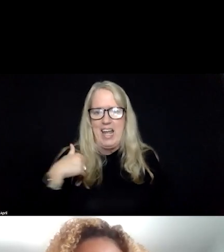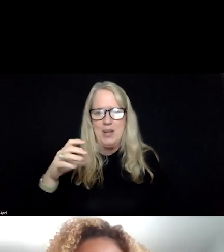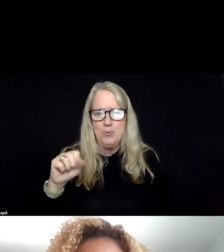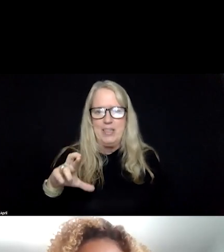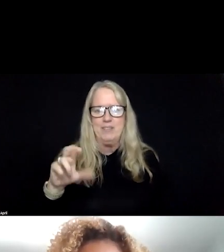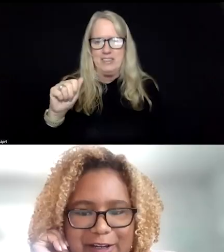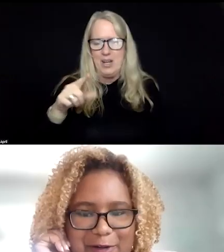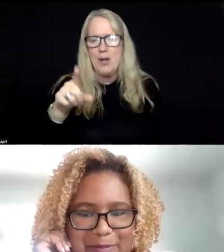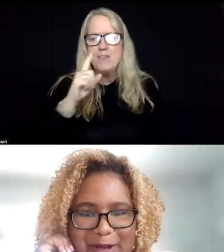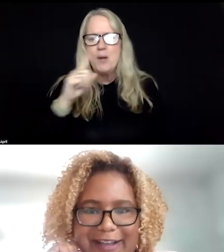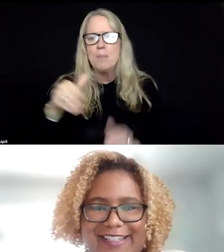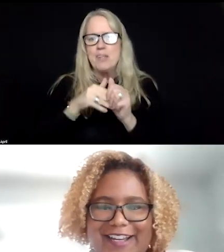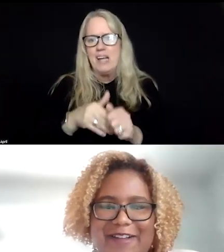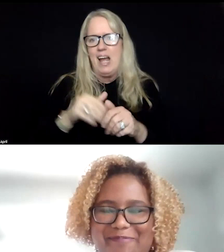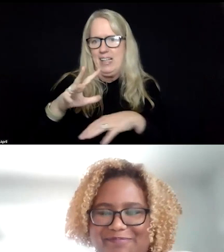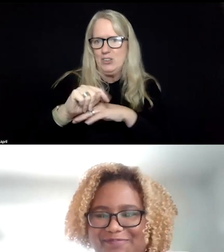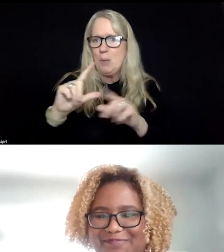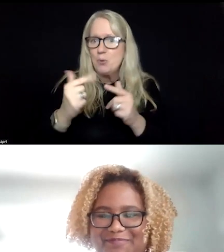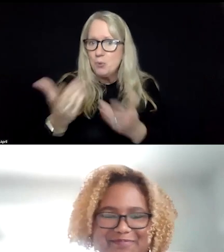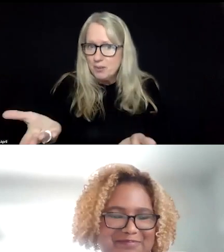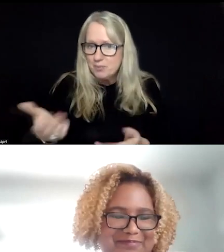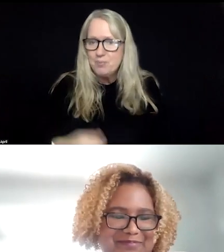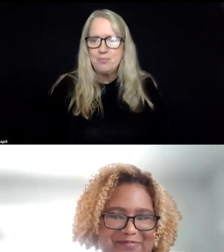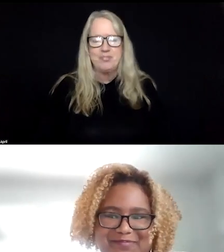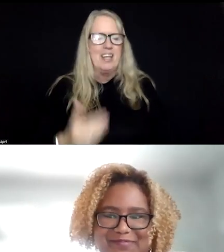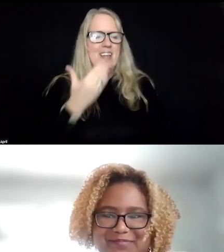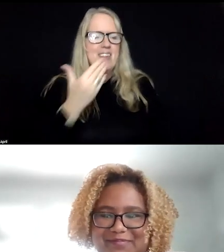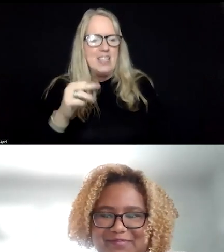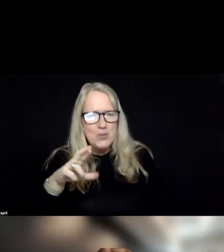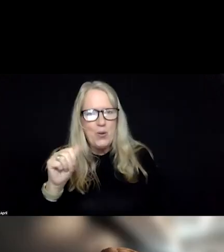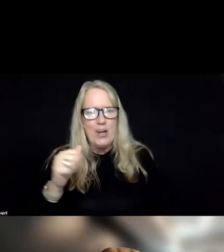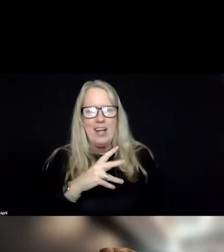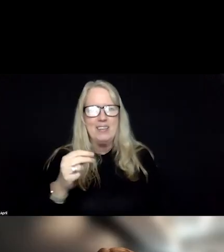GUIDE CONSULTING GROUP. >> THANK YOU. I AM GOING TO PROVIDE A QUICK